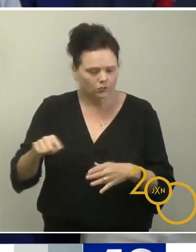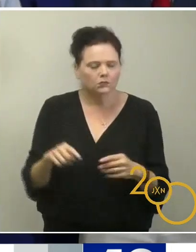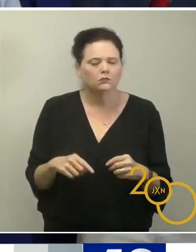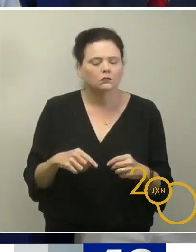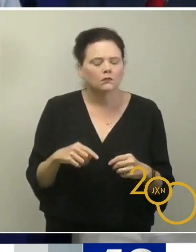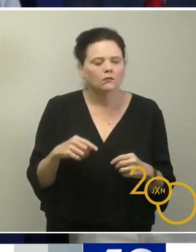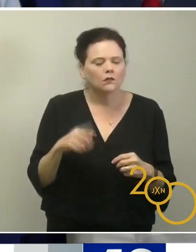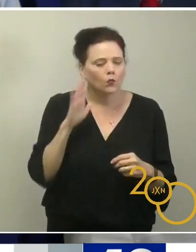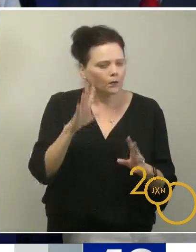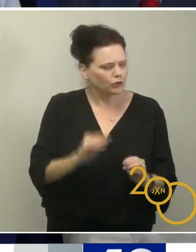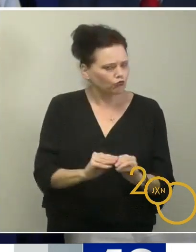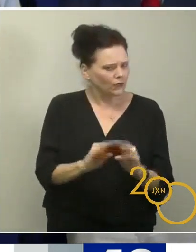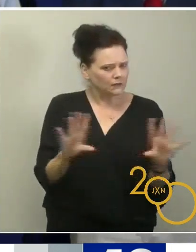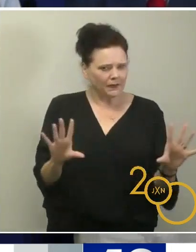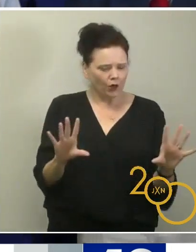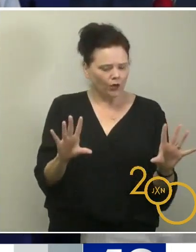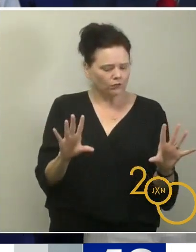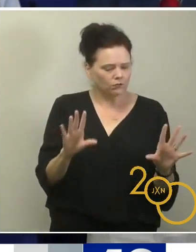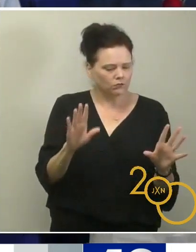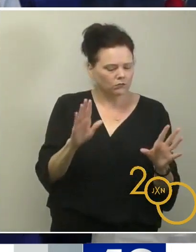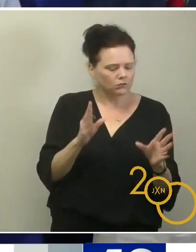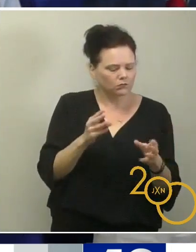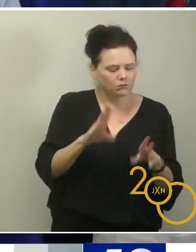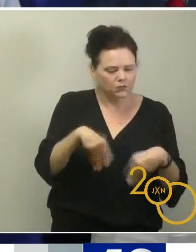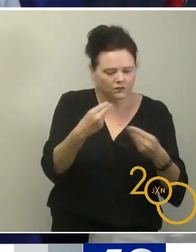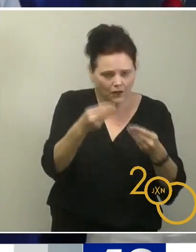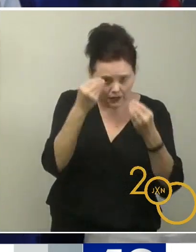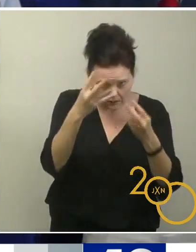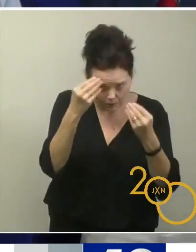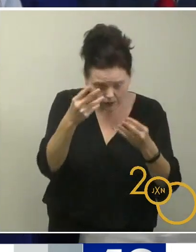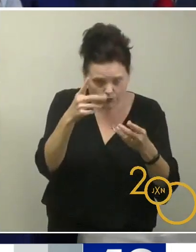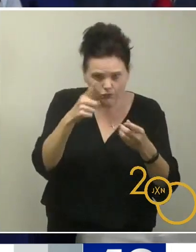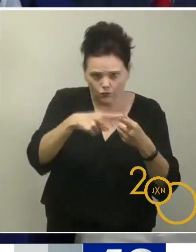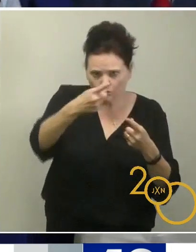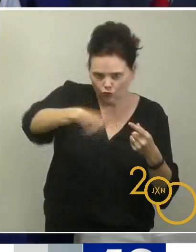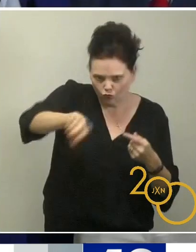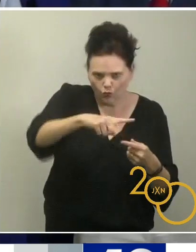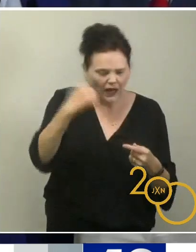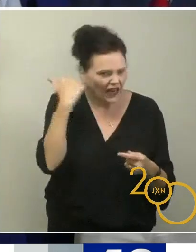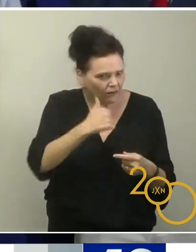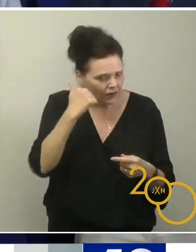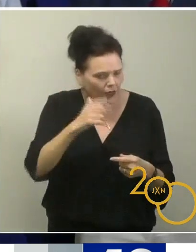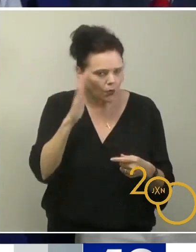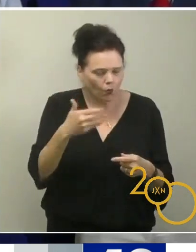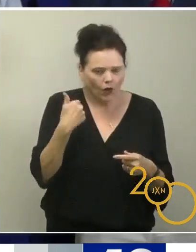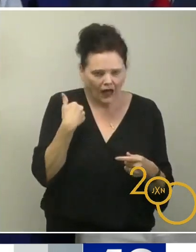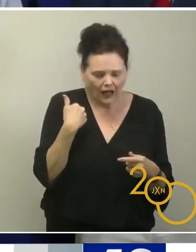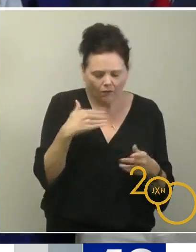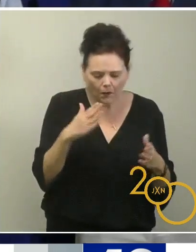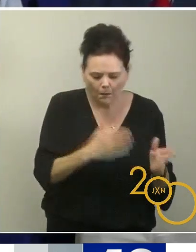DEPARTMENT AND THE COUNTY. WE WILL HAVE LIKE DOCTOR EDNEY